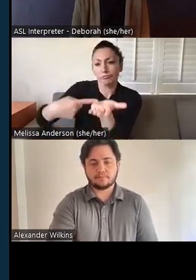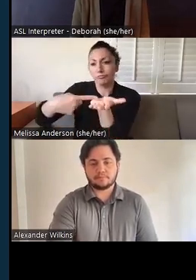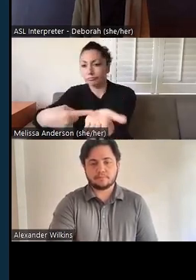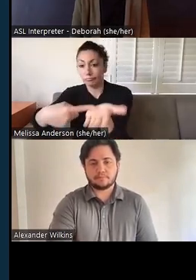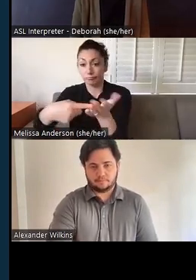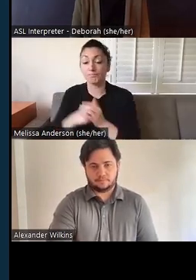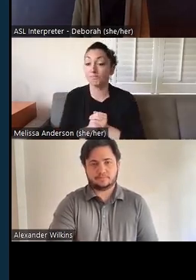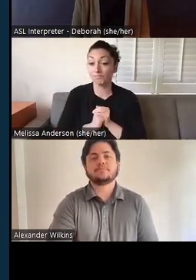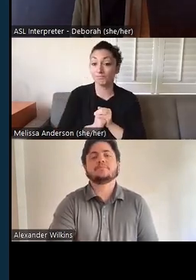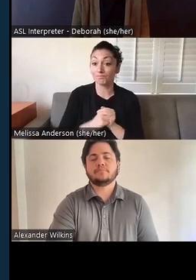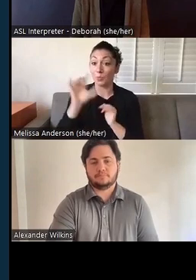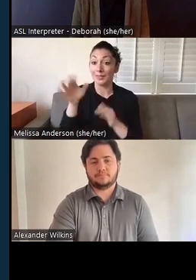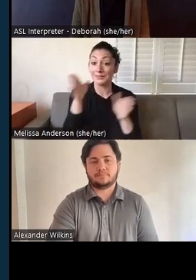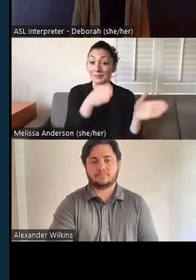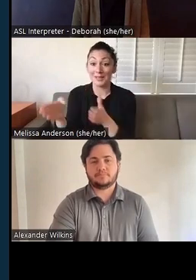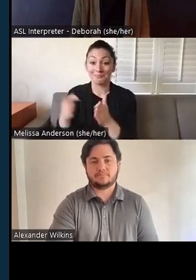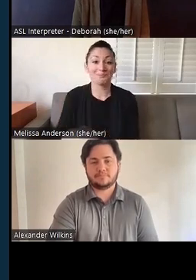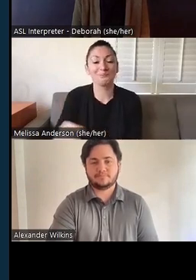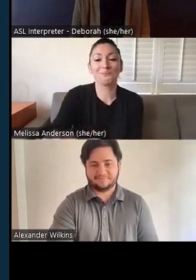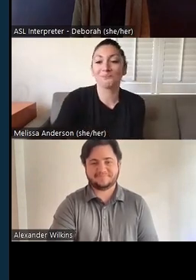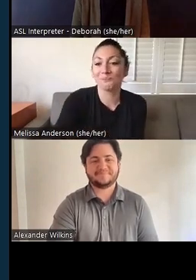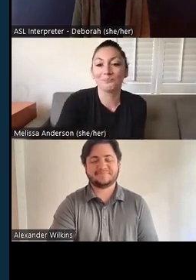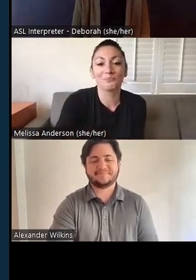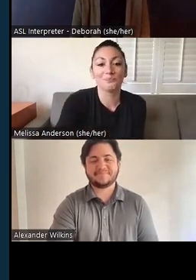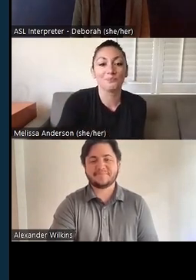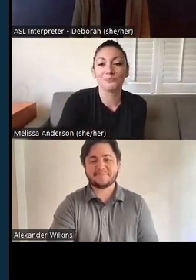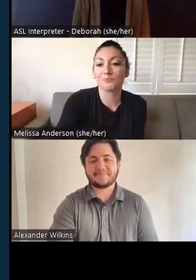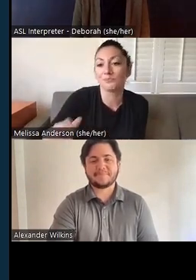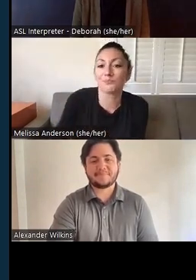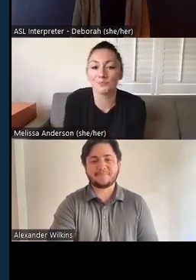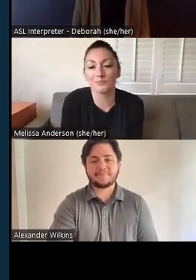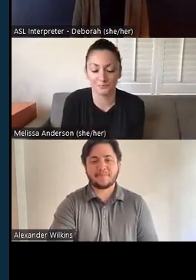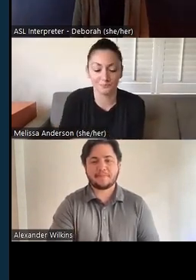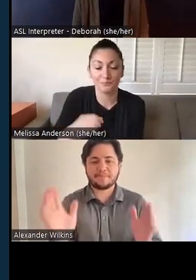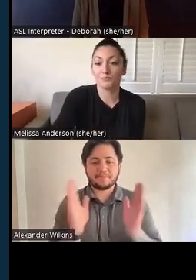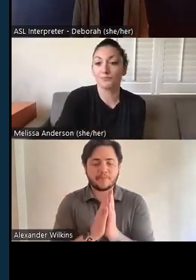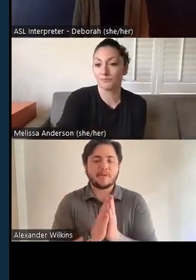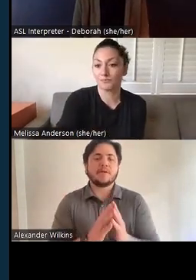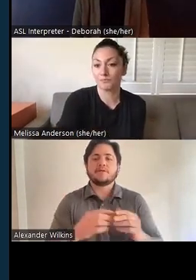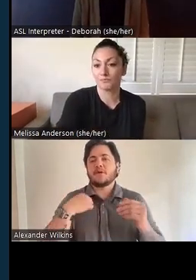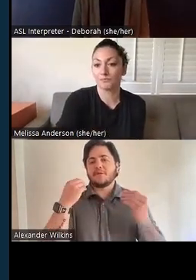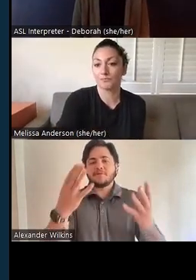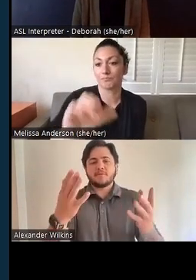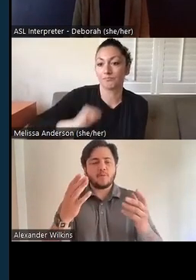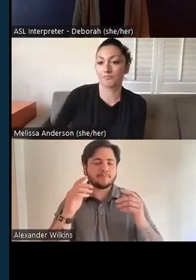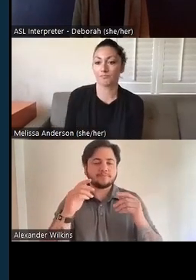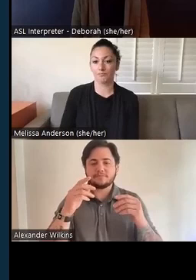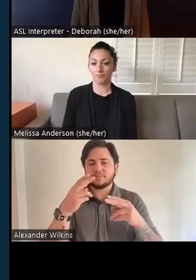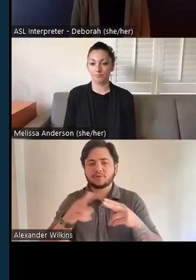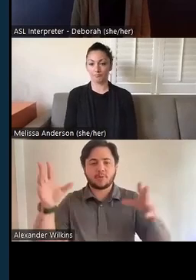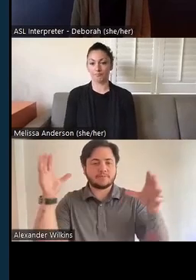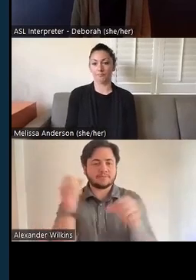we will have some questions and discussion. So that's our plan. Okay. So I want to give